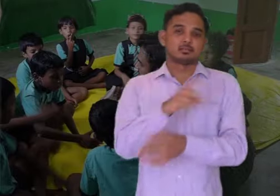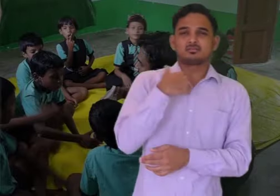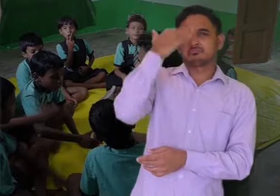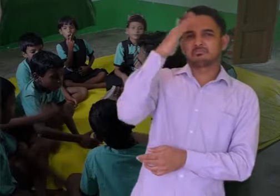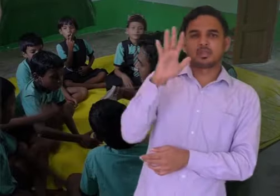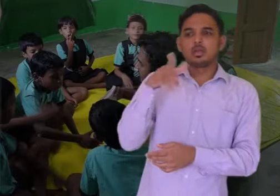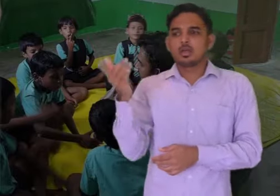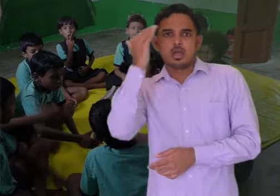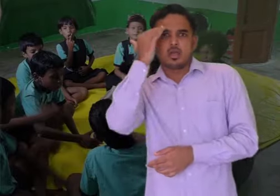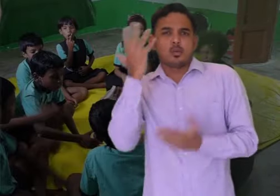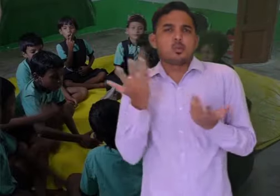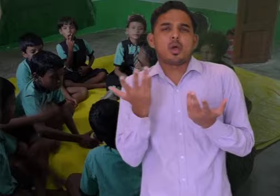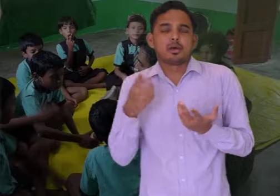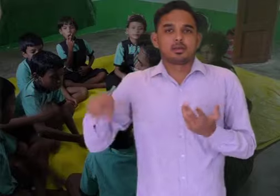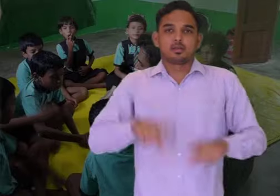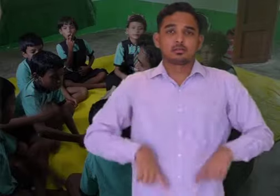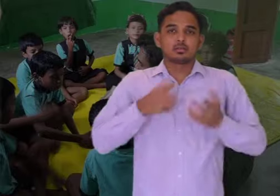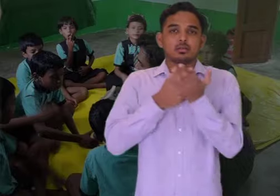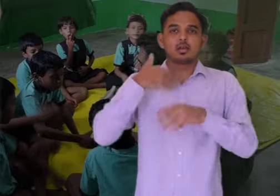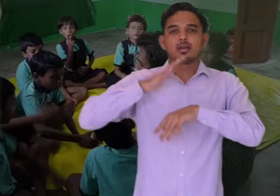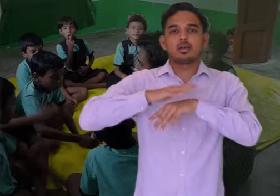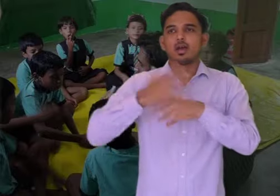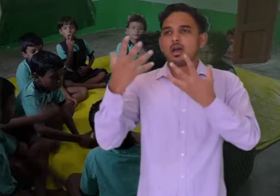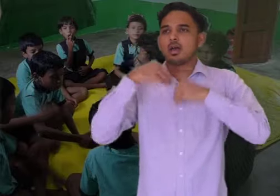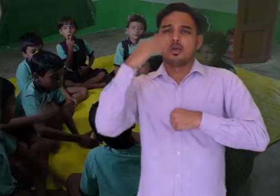the teacher and children are engaged in classroom activity